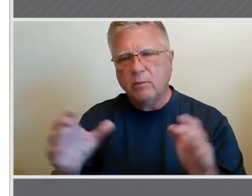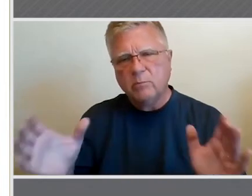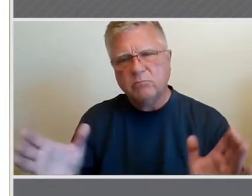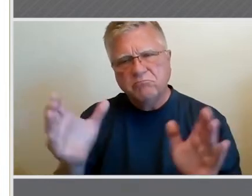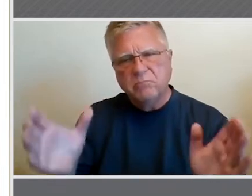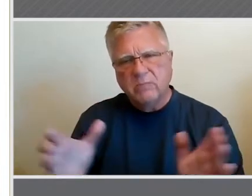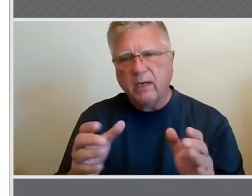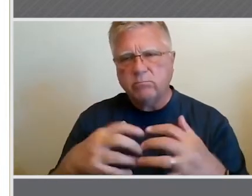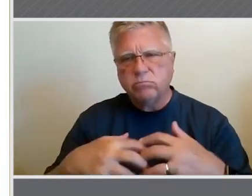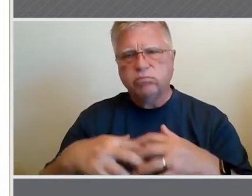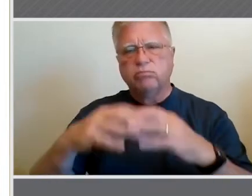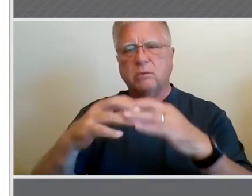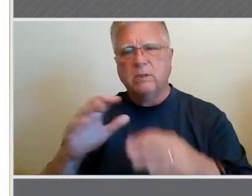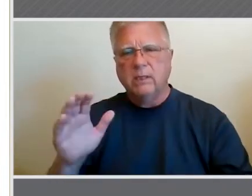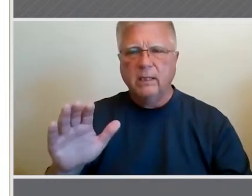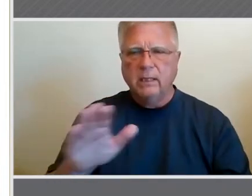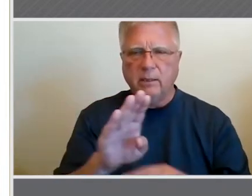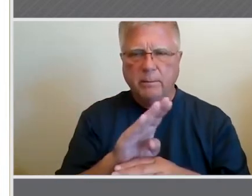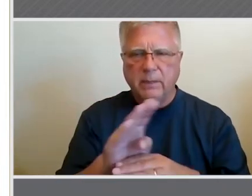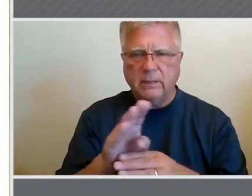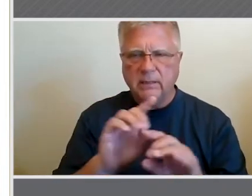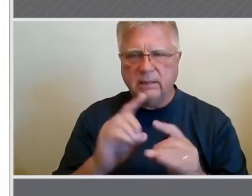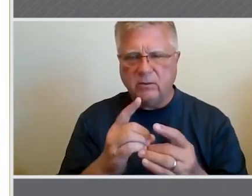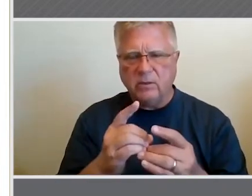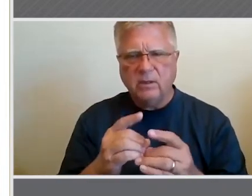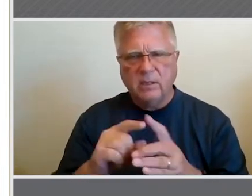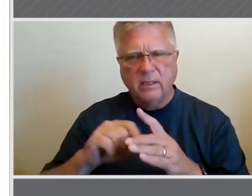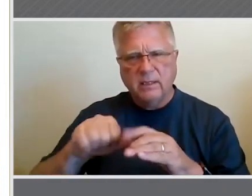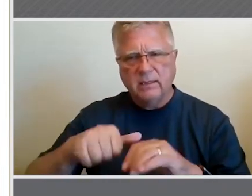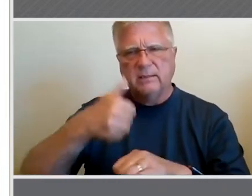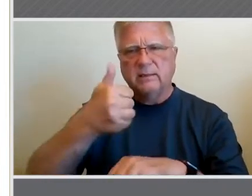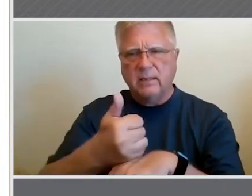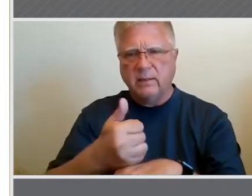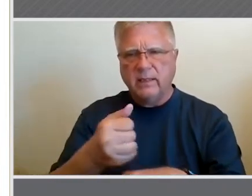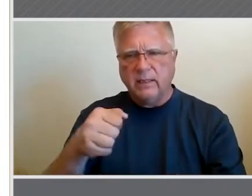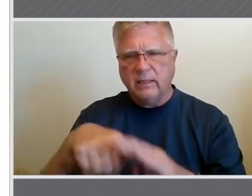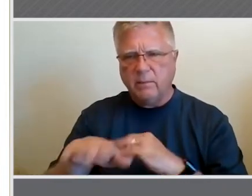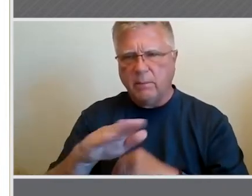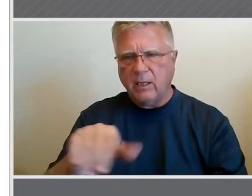so we've started this in 2019, you know, we're actually just about to open a new round for